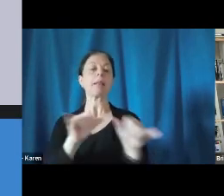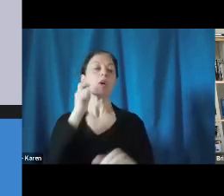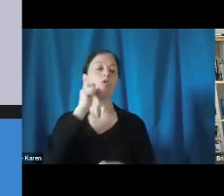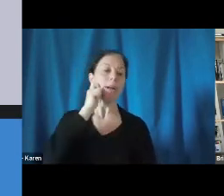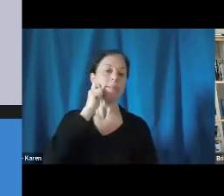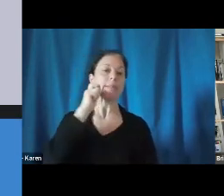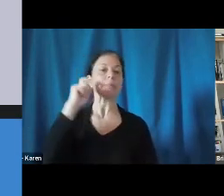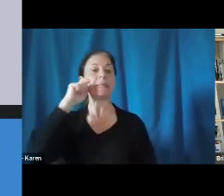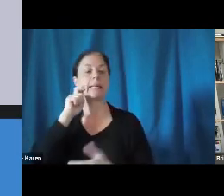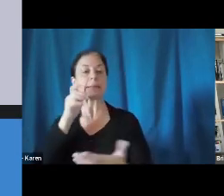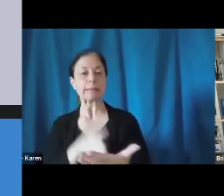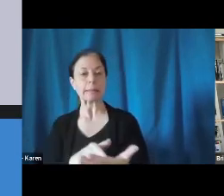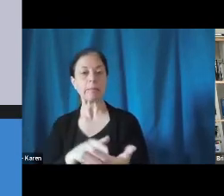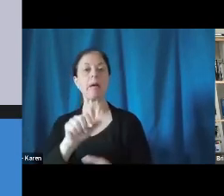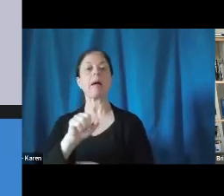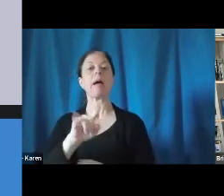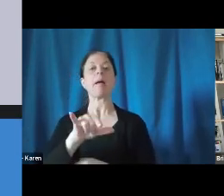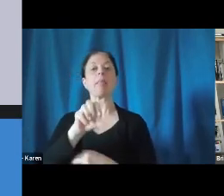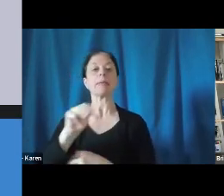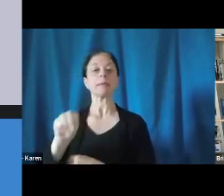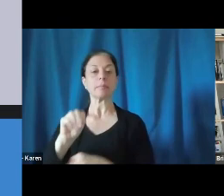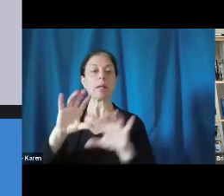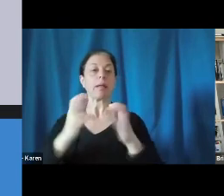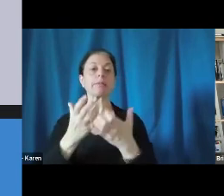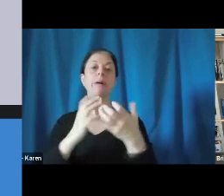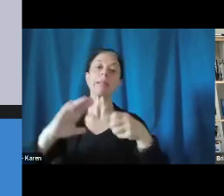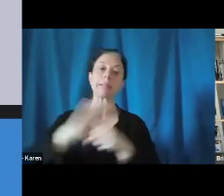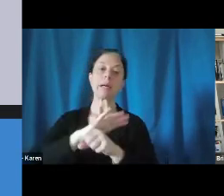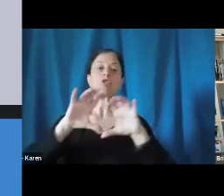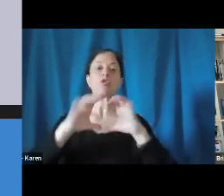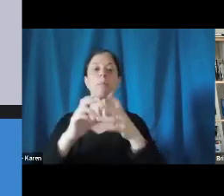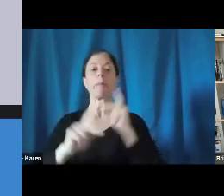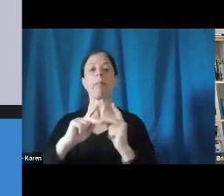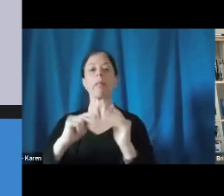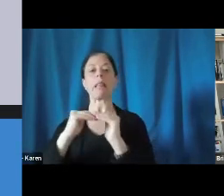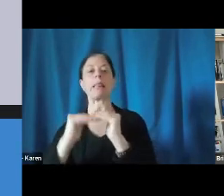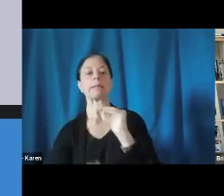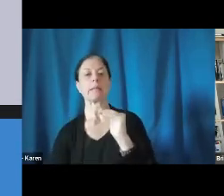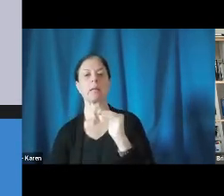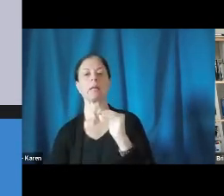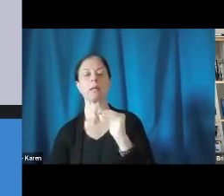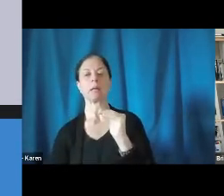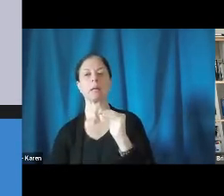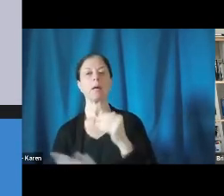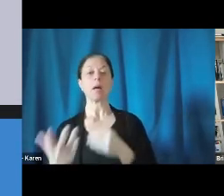disability. And like racism and sexism, ableism